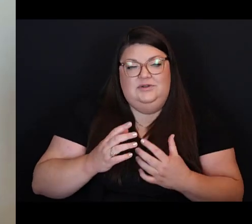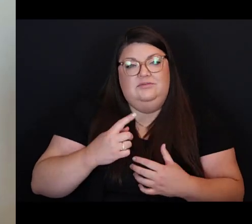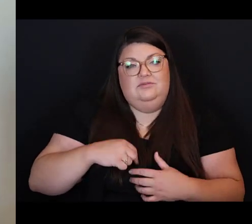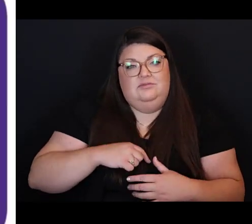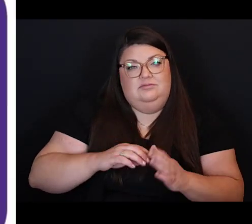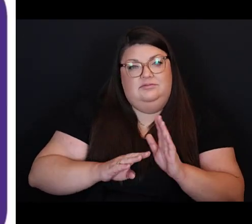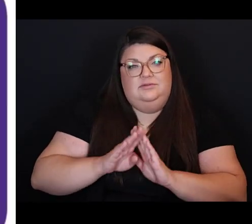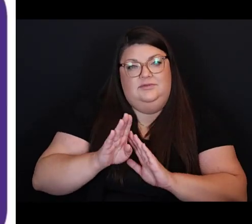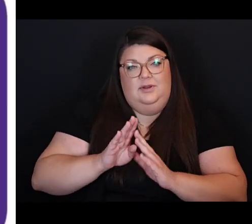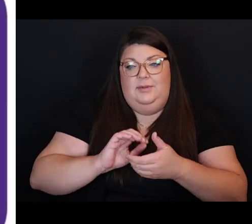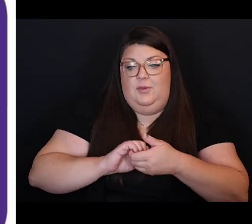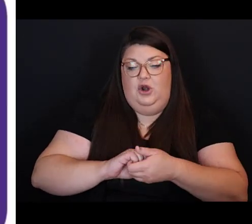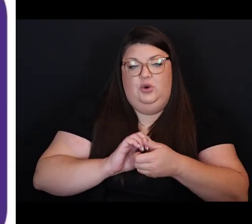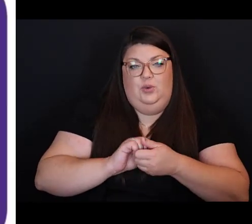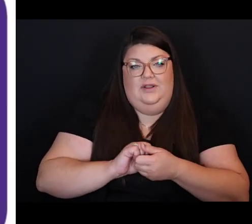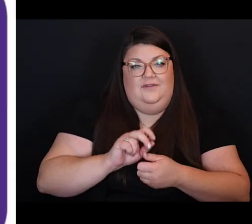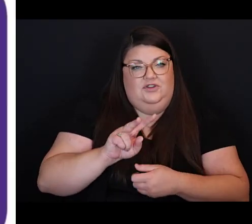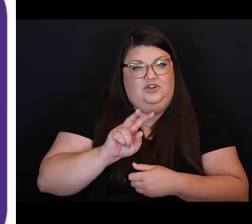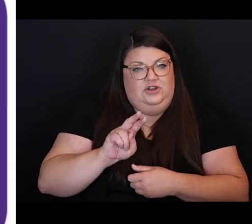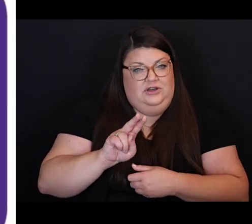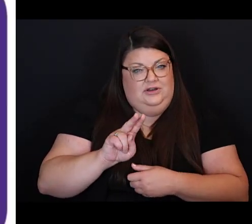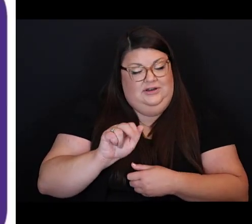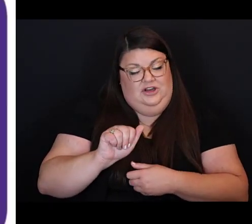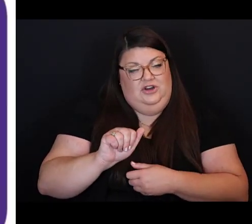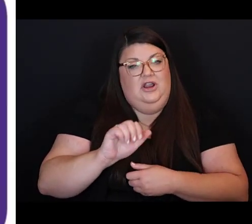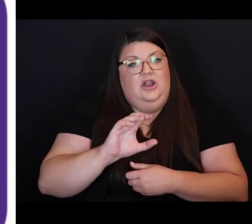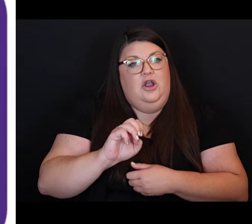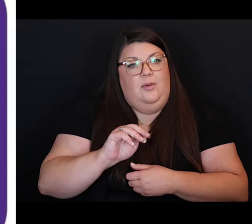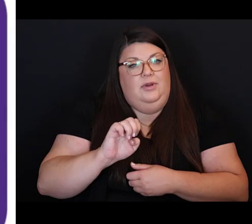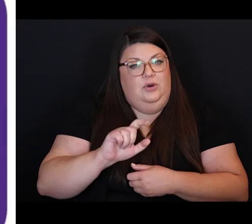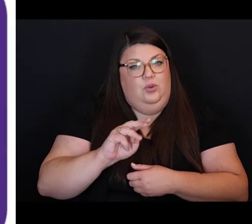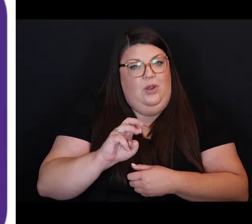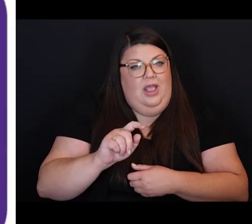developed, in partnership with Virginia Commonwealth University,